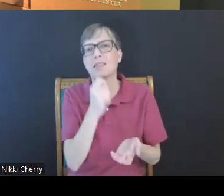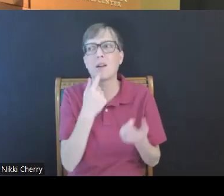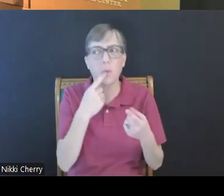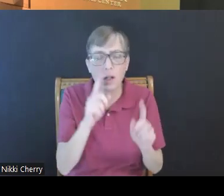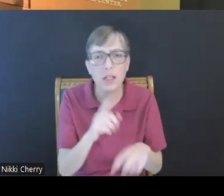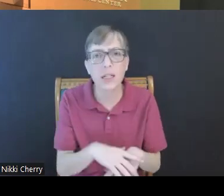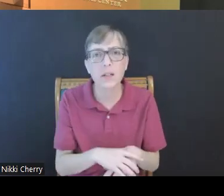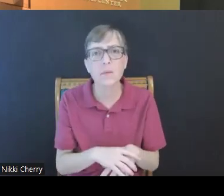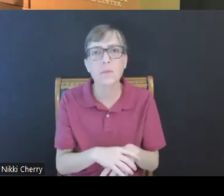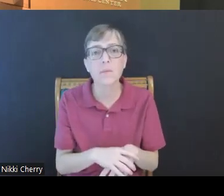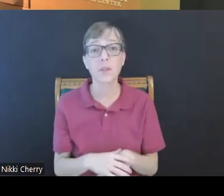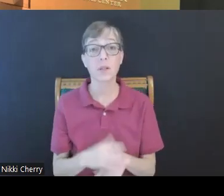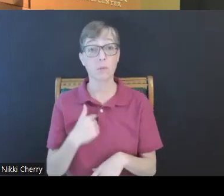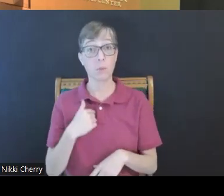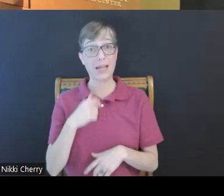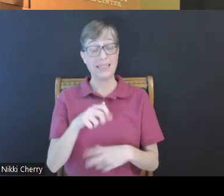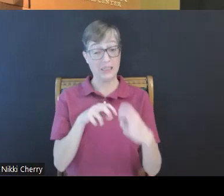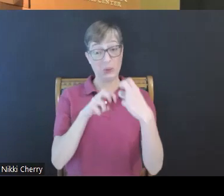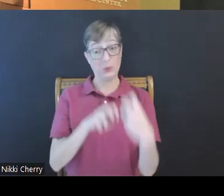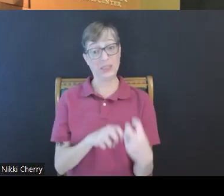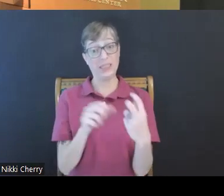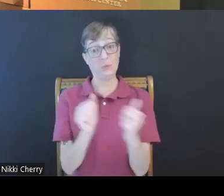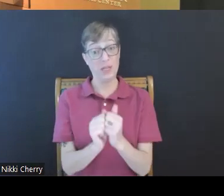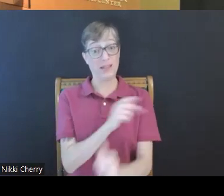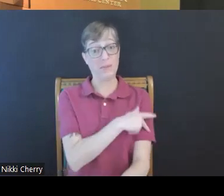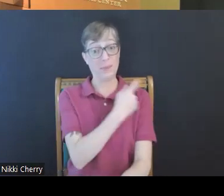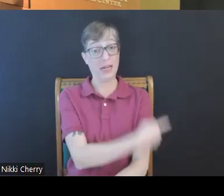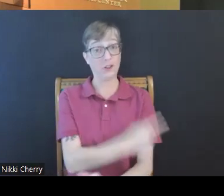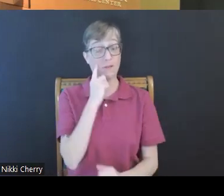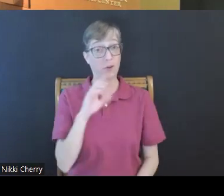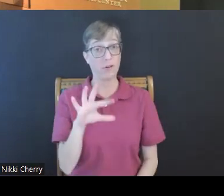with the patient often to do that I can hear about it and I can make a good suggestion or I might